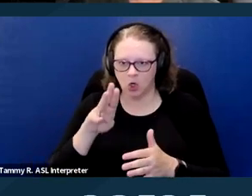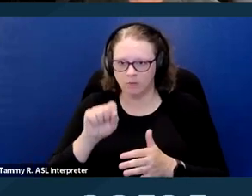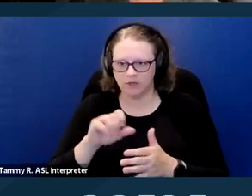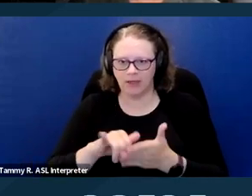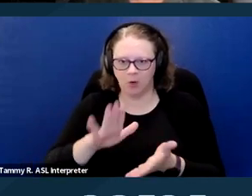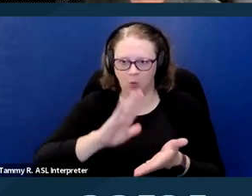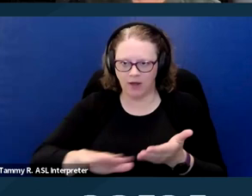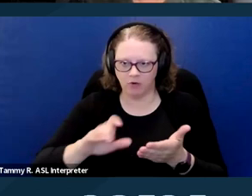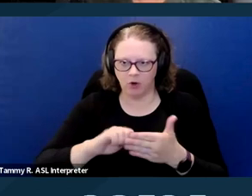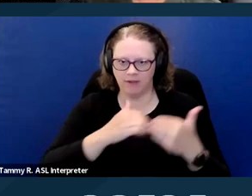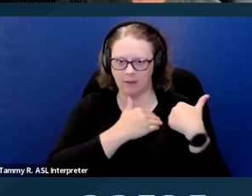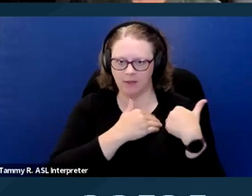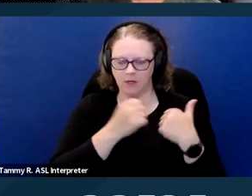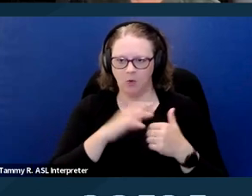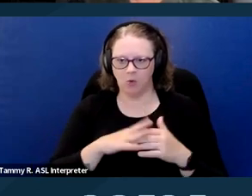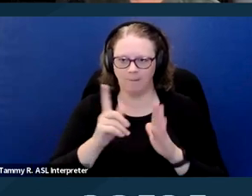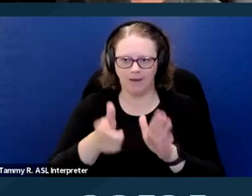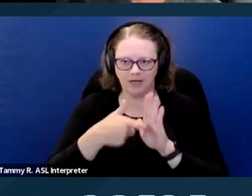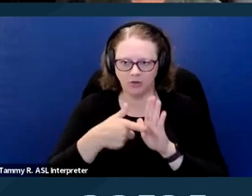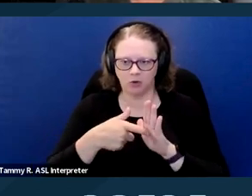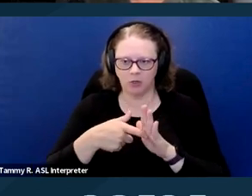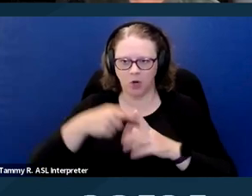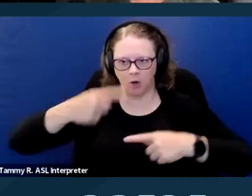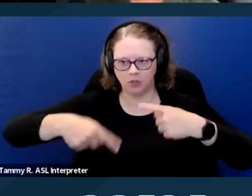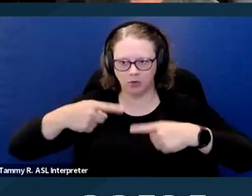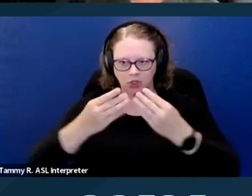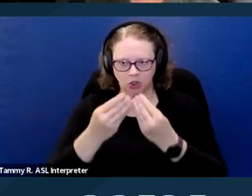So if you've ever looked on petscreening.com for example,